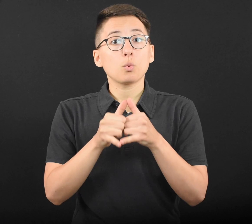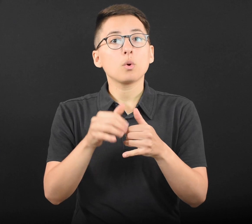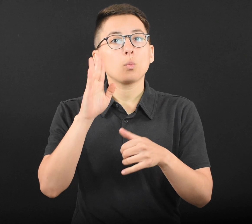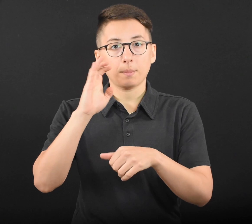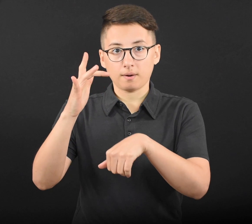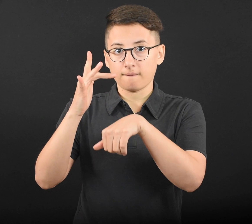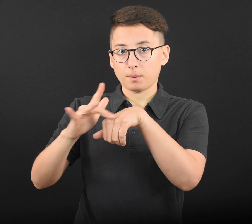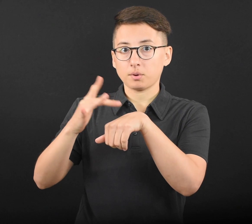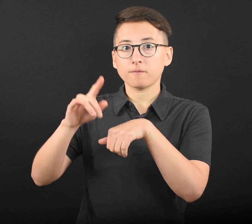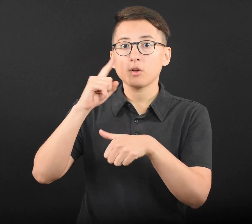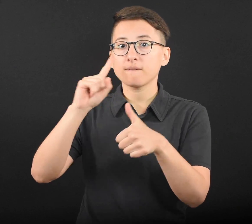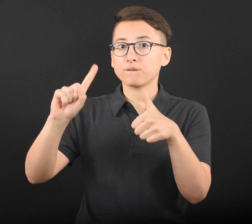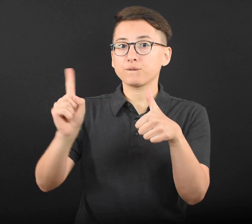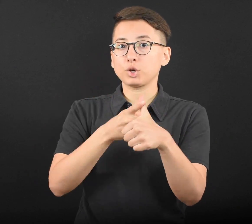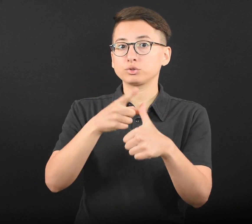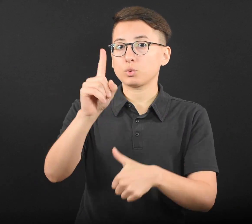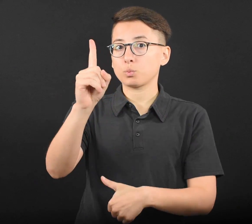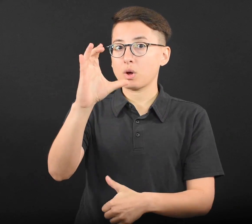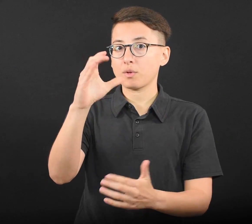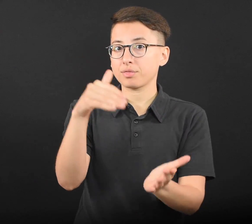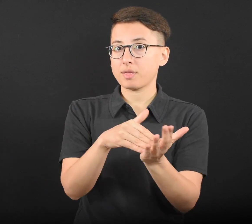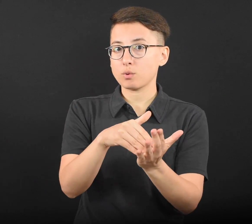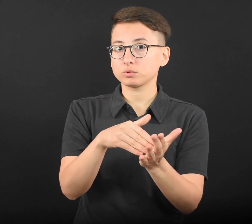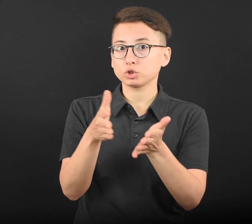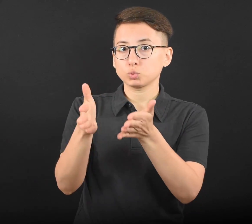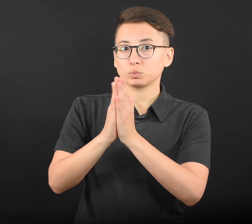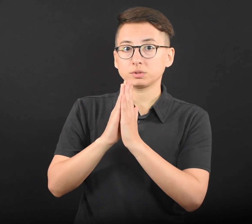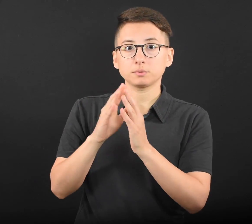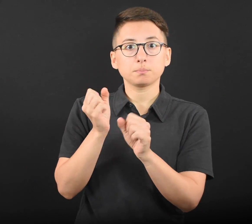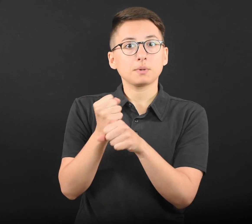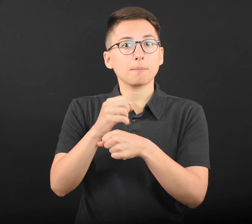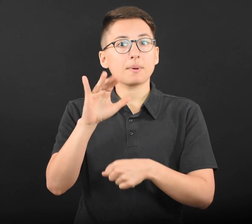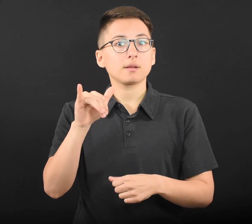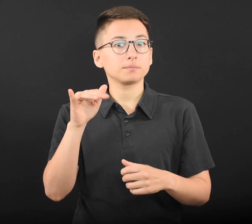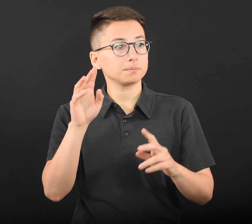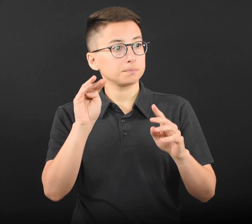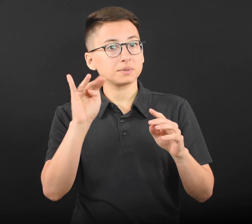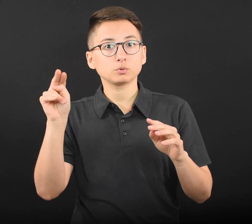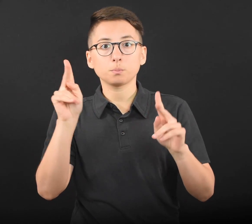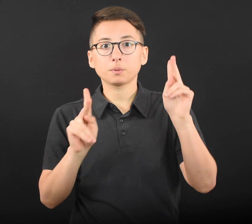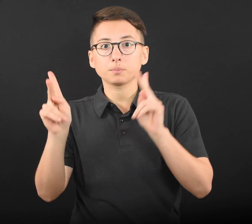Rewards will be available for the first 100,000 requests made by eligible Minnesotans.